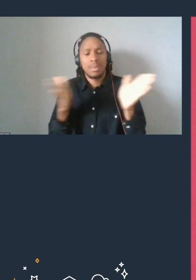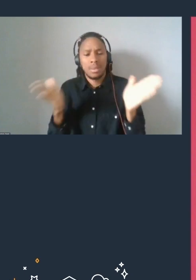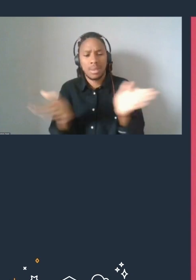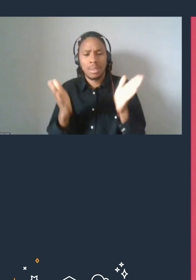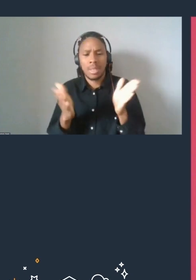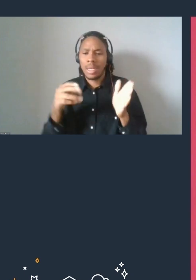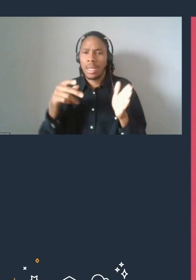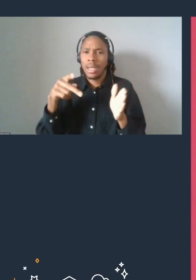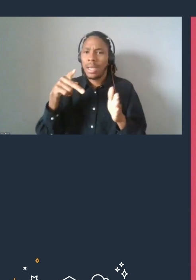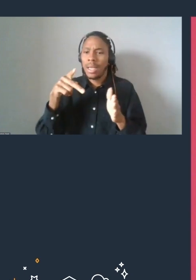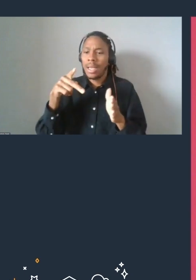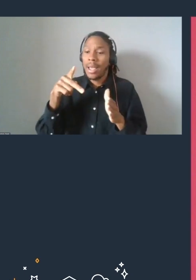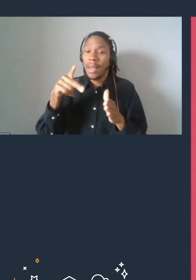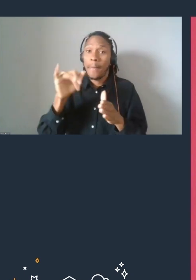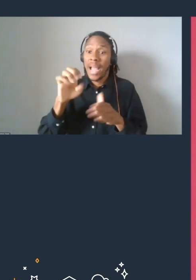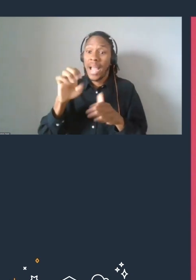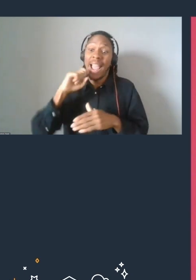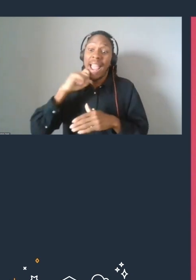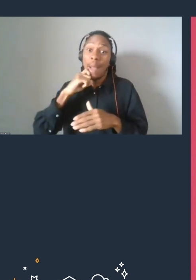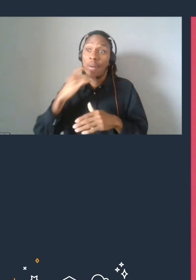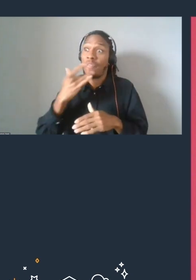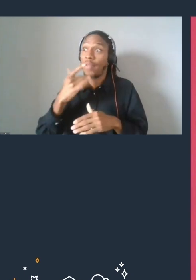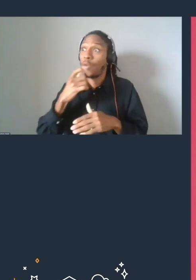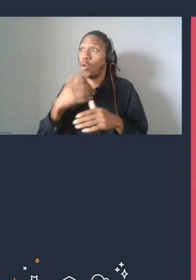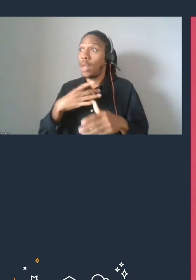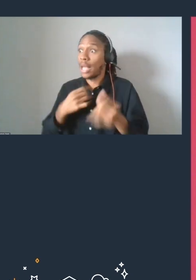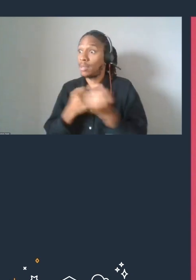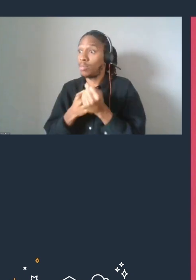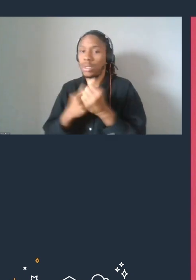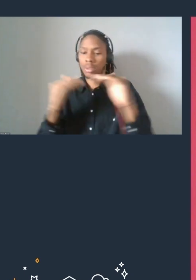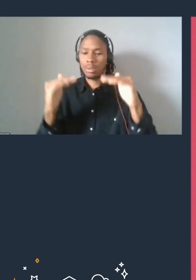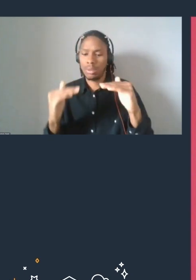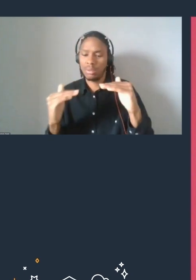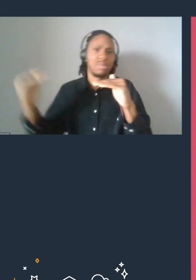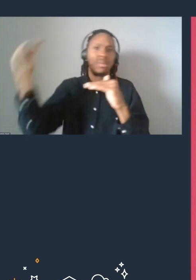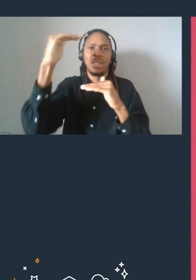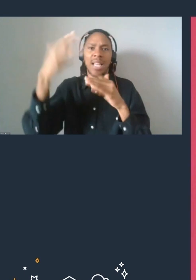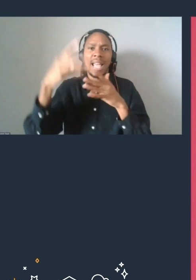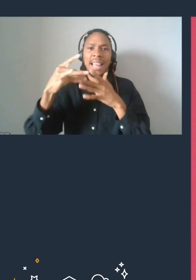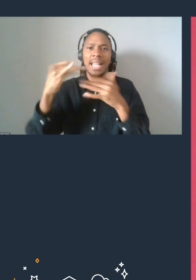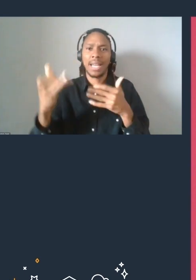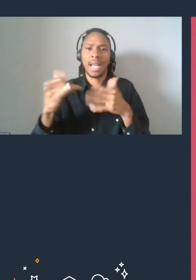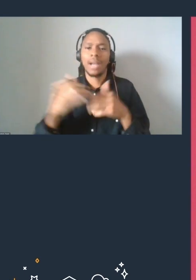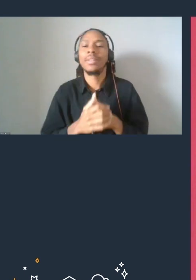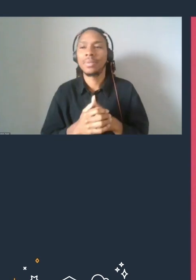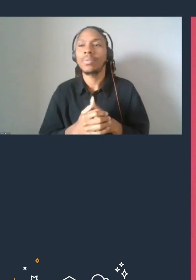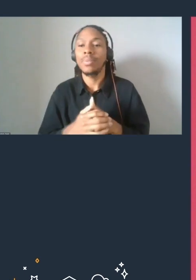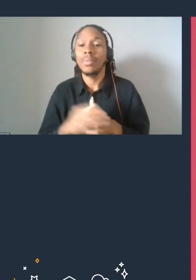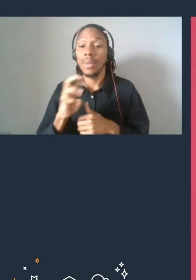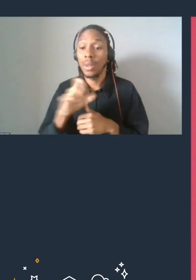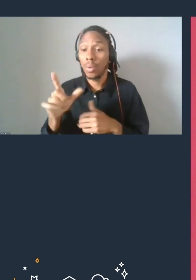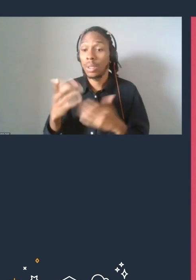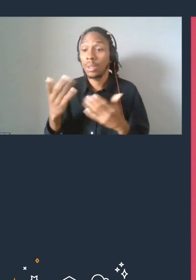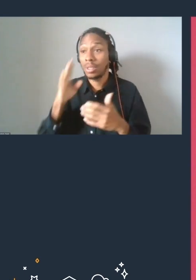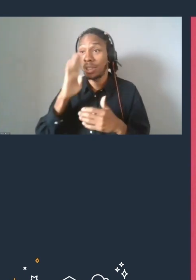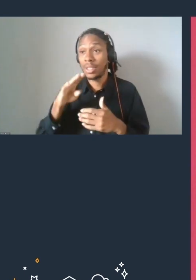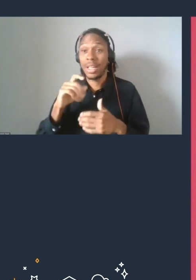in the sweepstakes. Excellent, excellent. Well, you know, pie itself actually doesn't have